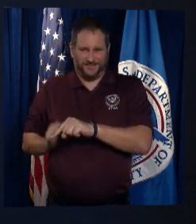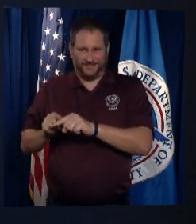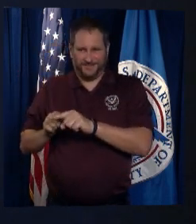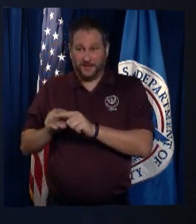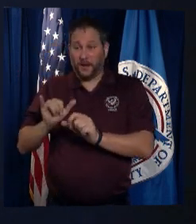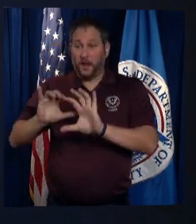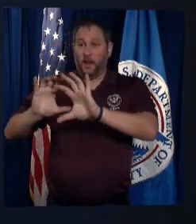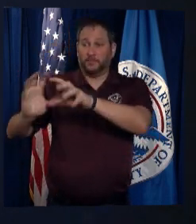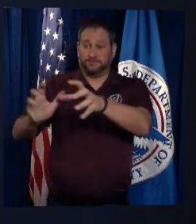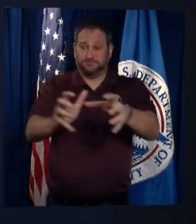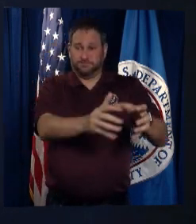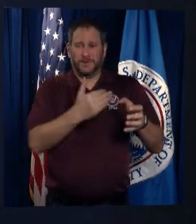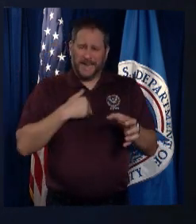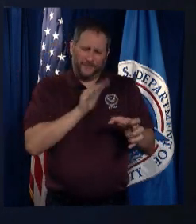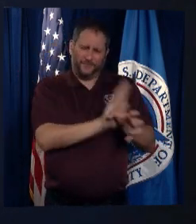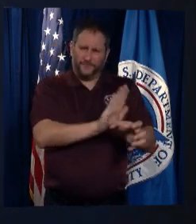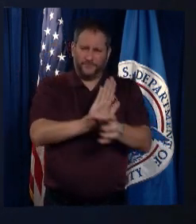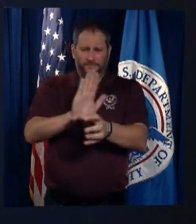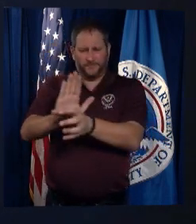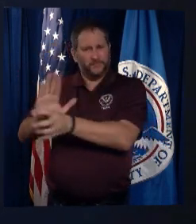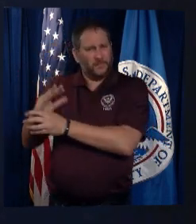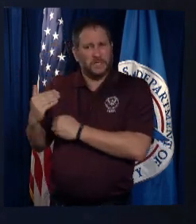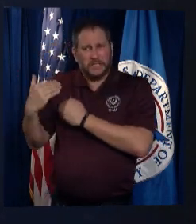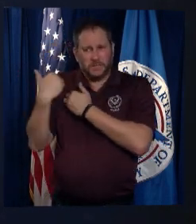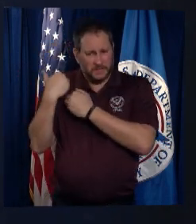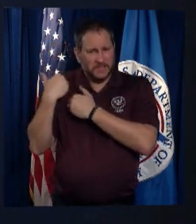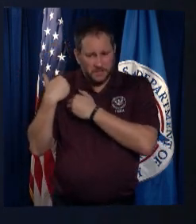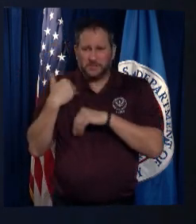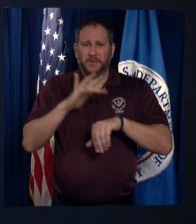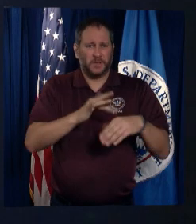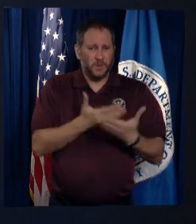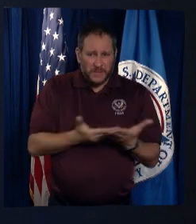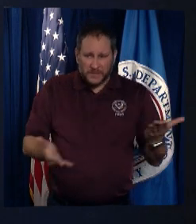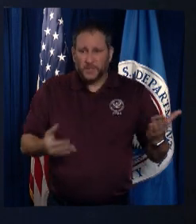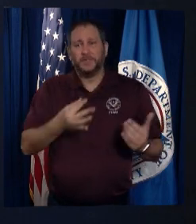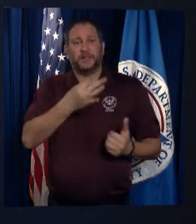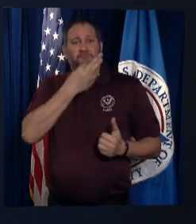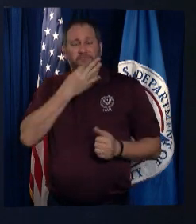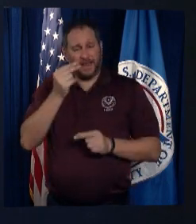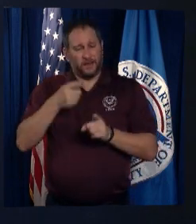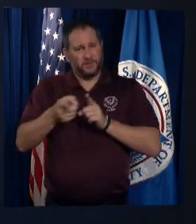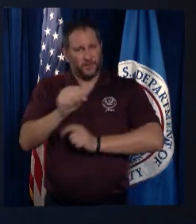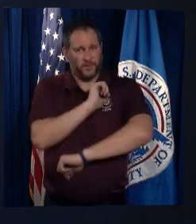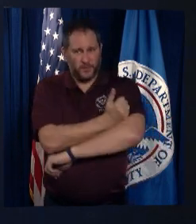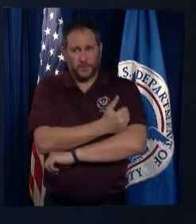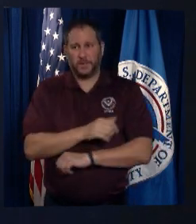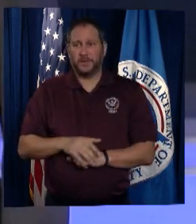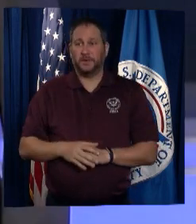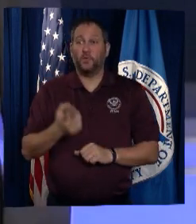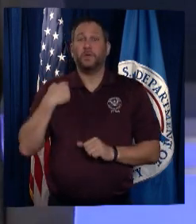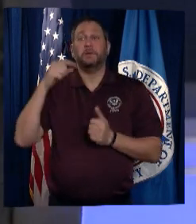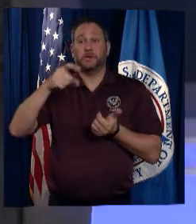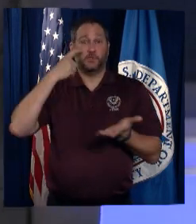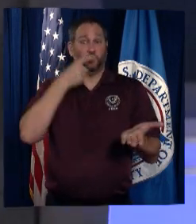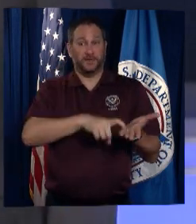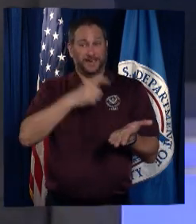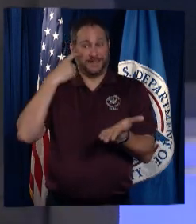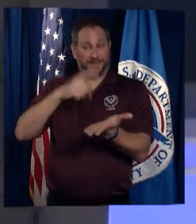stewardships. Government's stewardship often ends where private property begins.